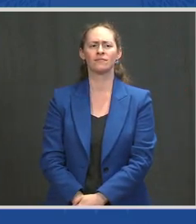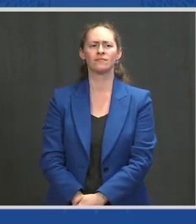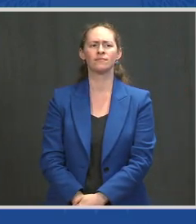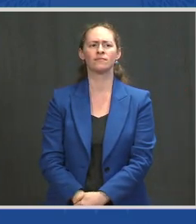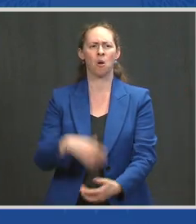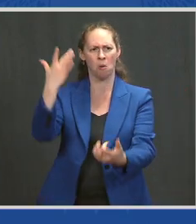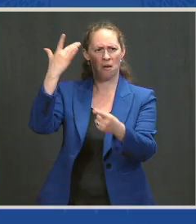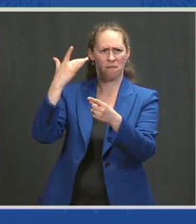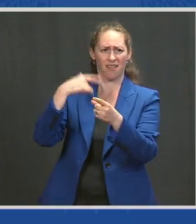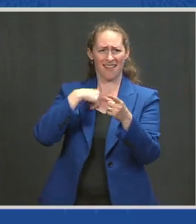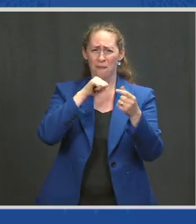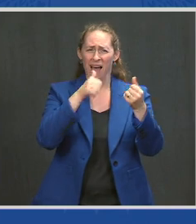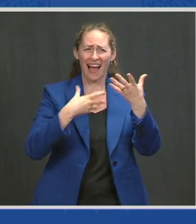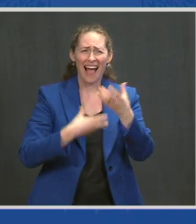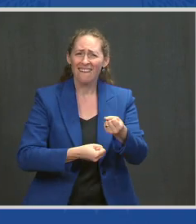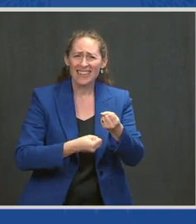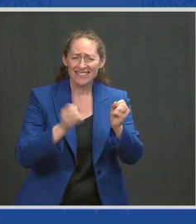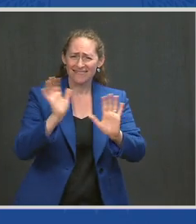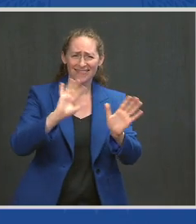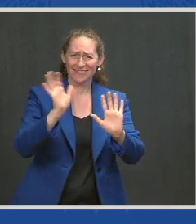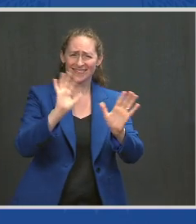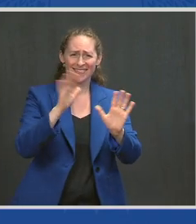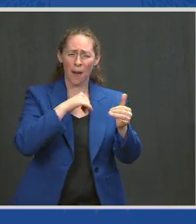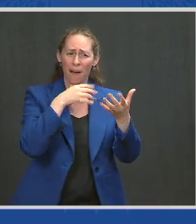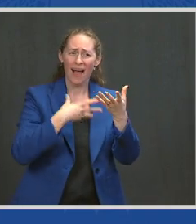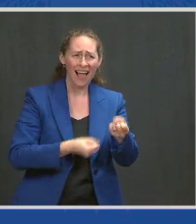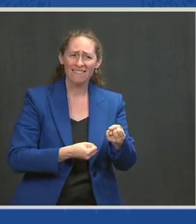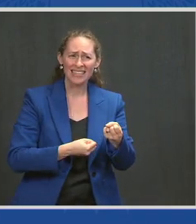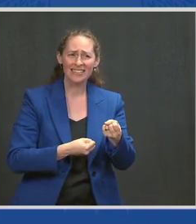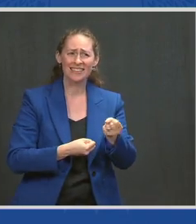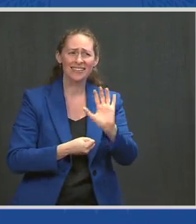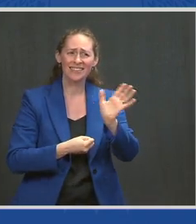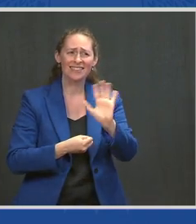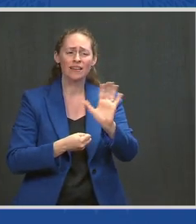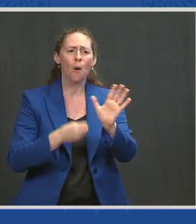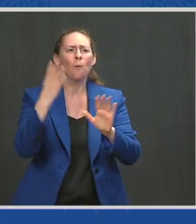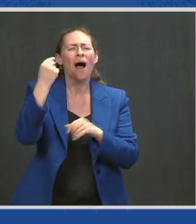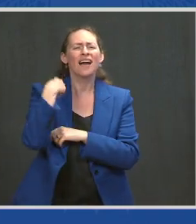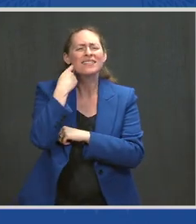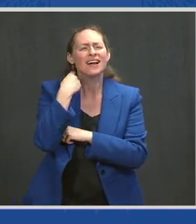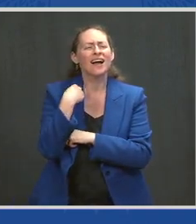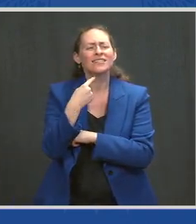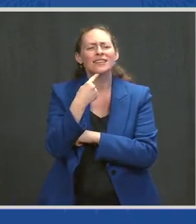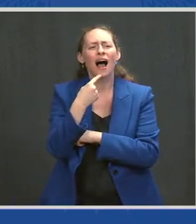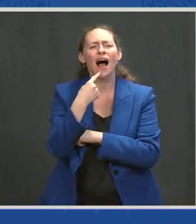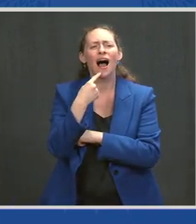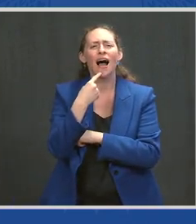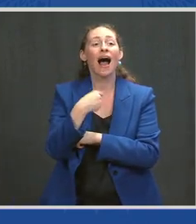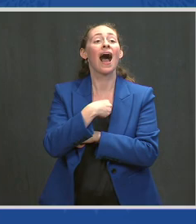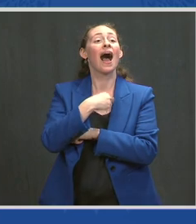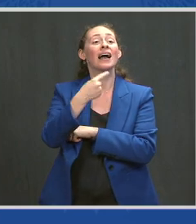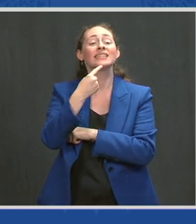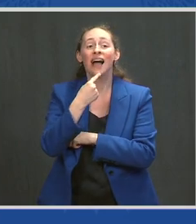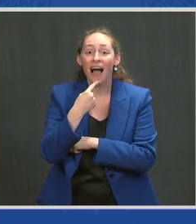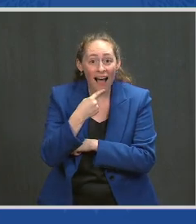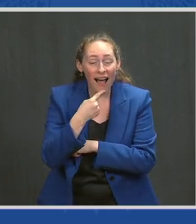he'll change his behavior. Where the hell -- what do you do all the time? When did I say I was confident? I said -- The Press: You said in the next six months you'll be able to determine -- The President: I said -- what I said was --